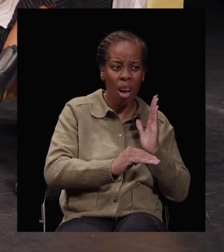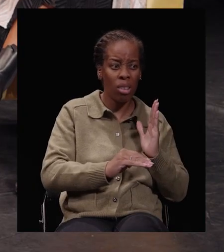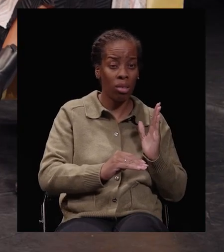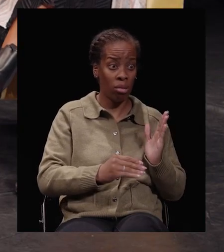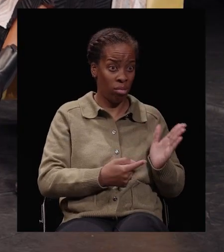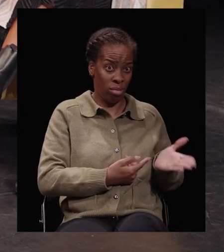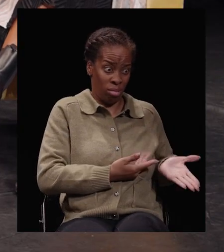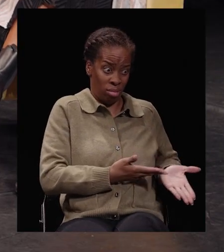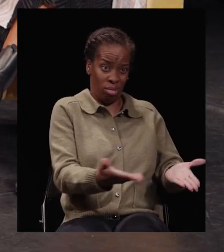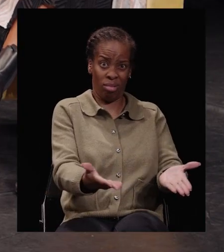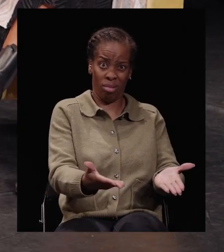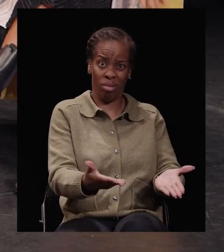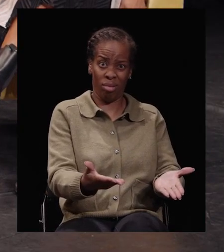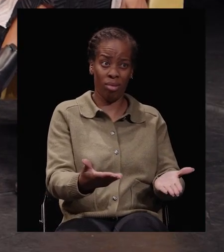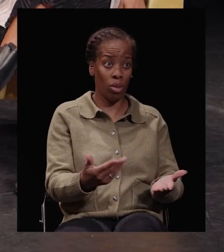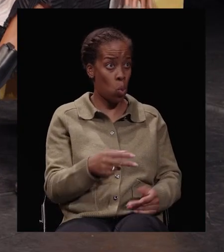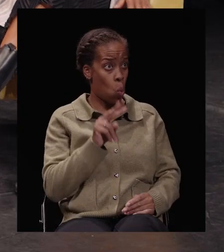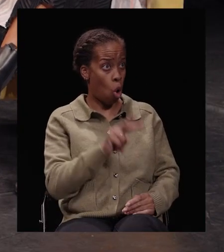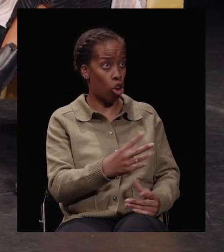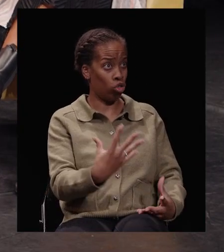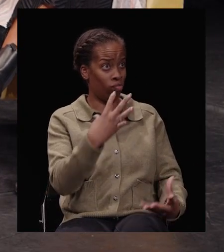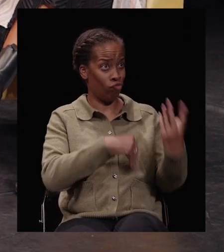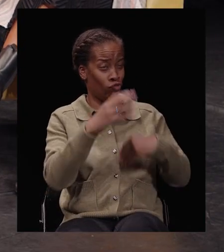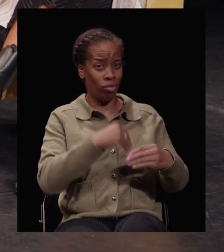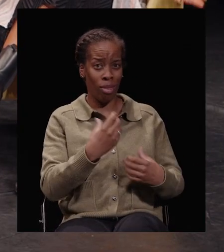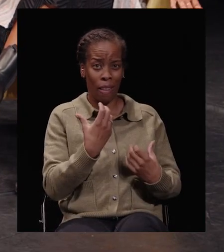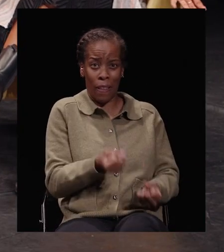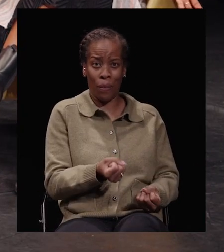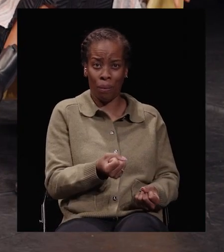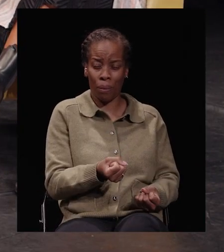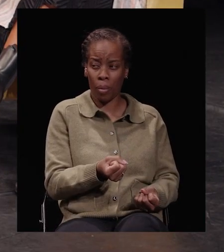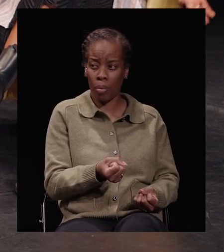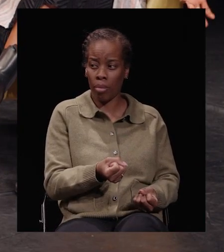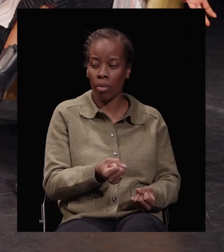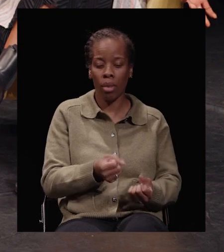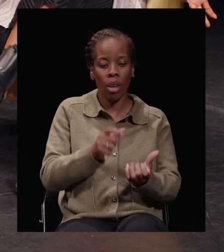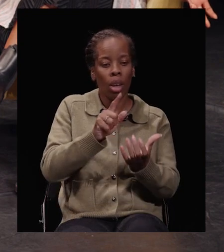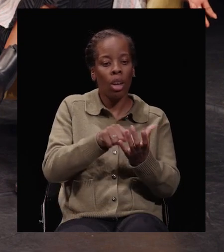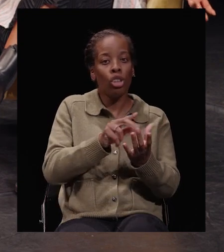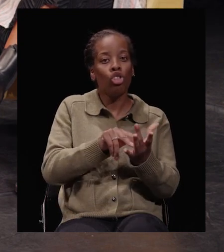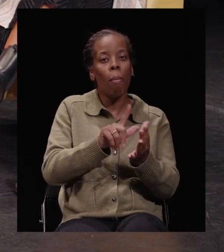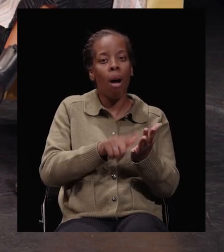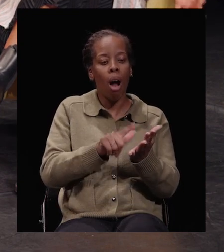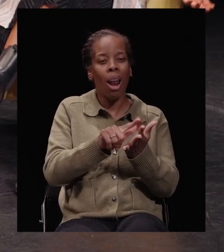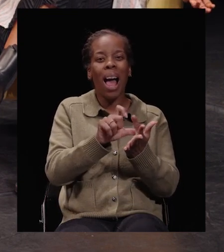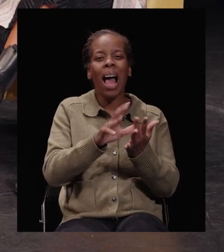as romantic as it sounds, because it does feel. And see like, and bless his soul, Jamal Edwards, when he started what he did, just got on with it